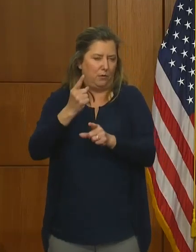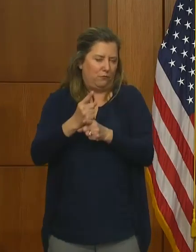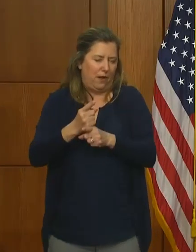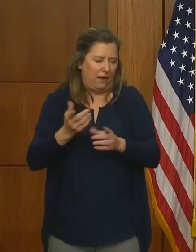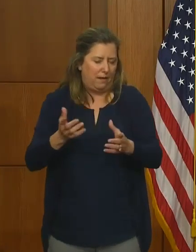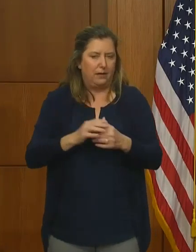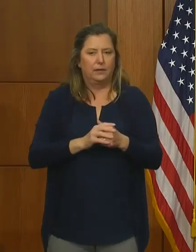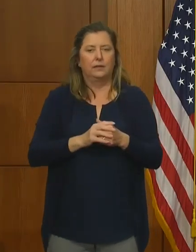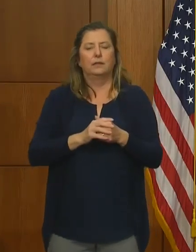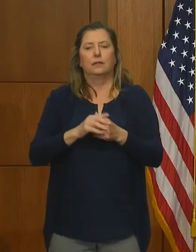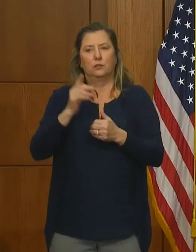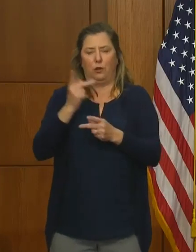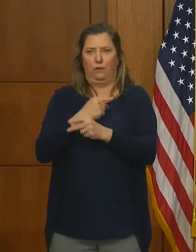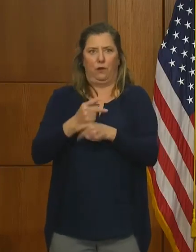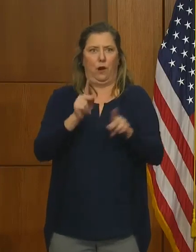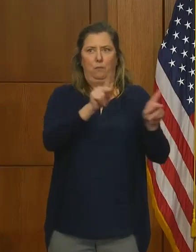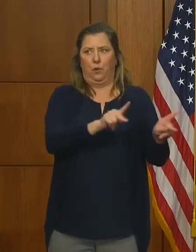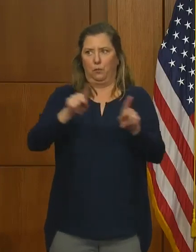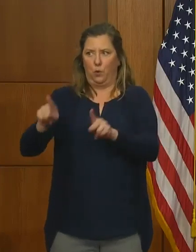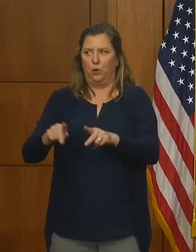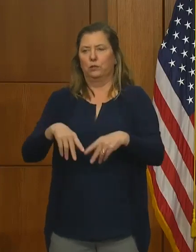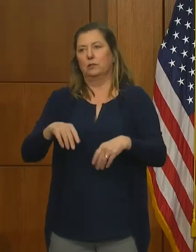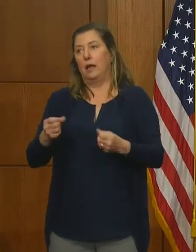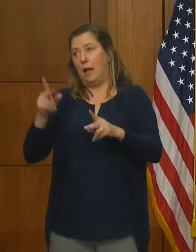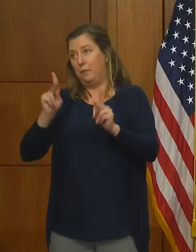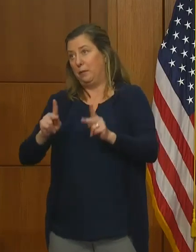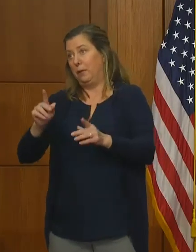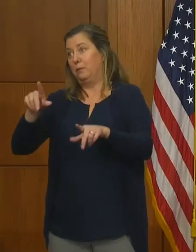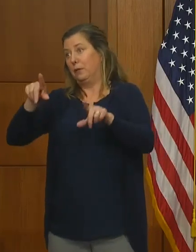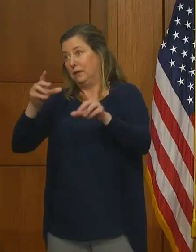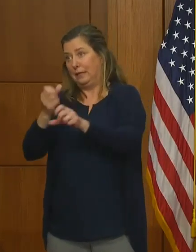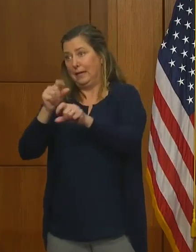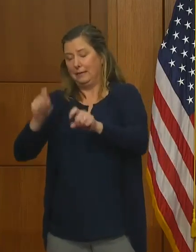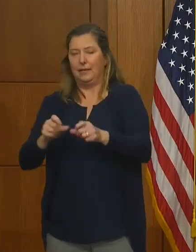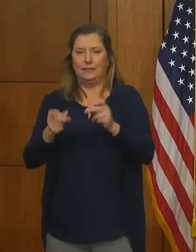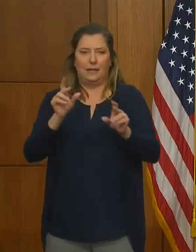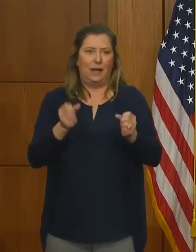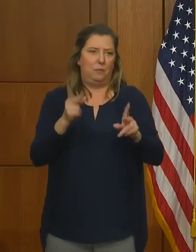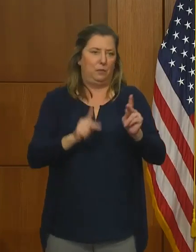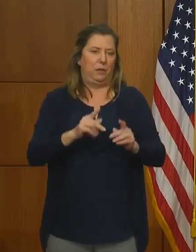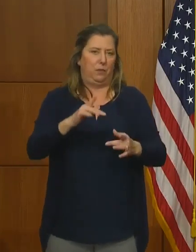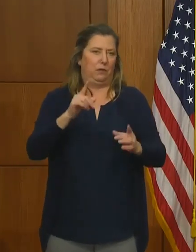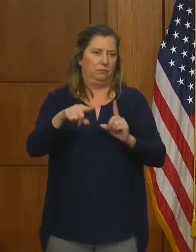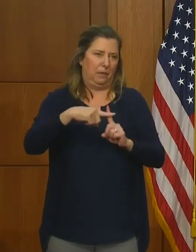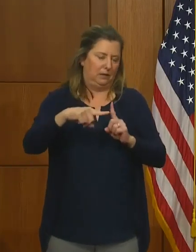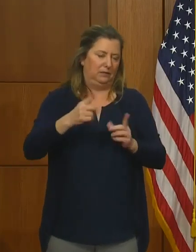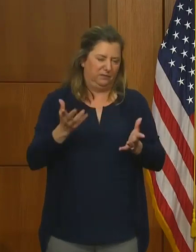NOT POSSIBLE TO. REALLY CALCULATE THAT WELL- IN TERMS